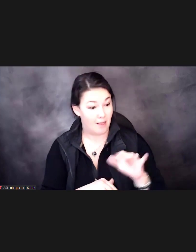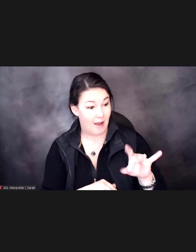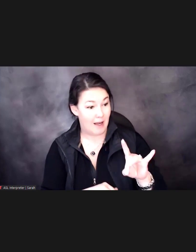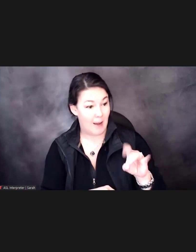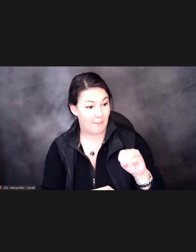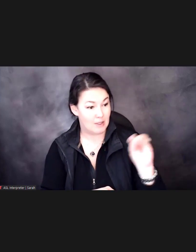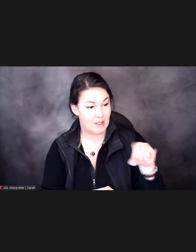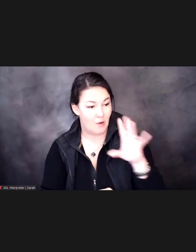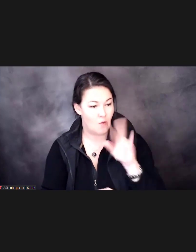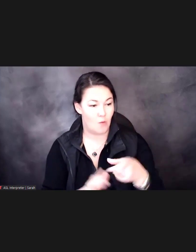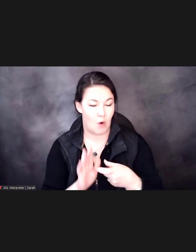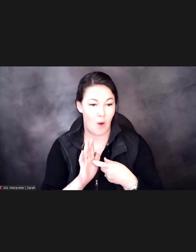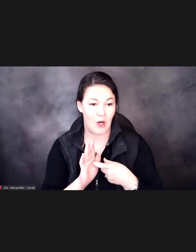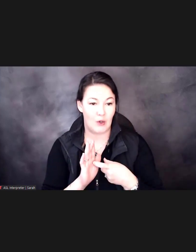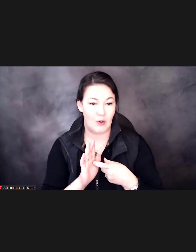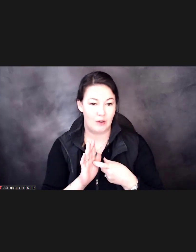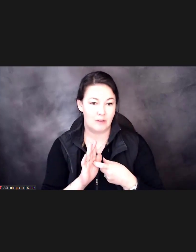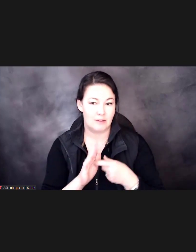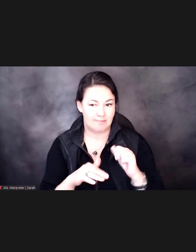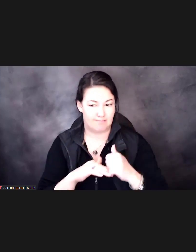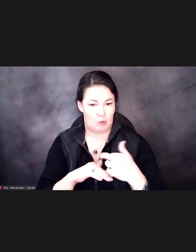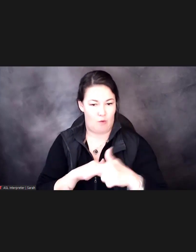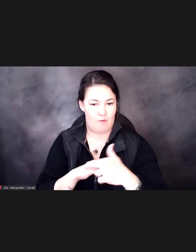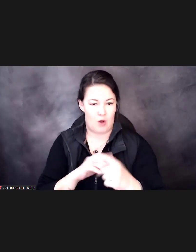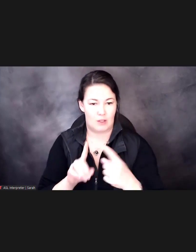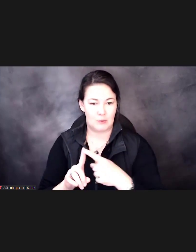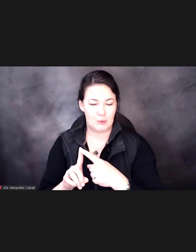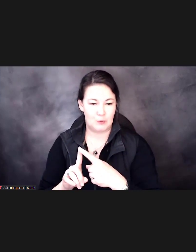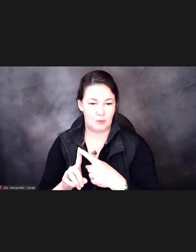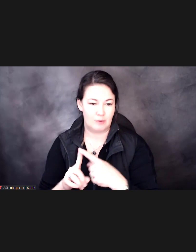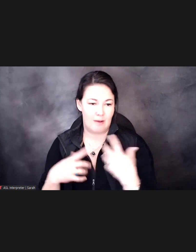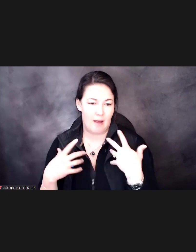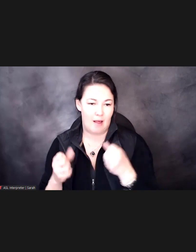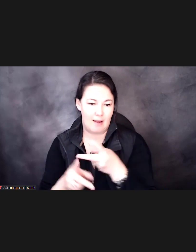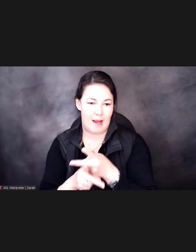screening. These children will need to be referred to a healthcare provider,